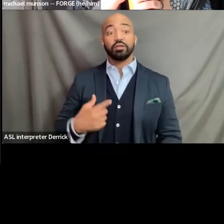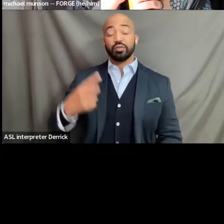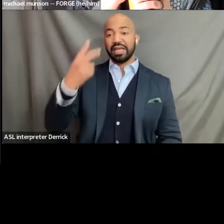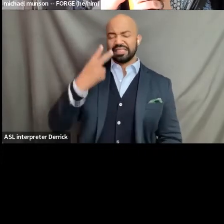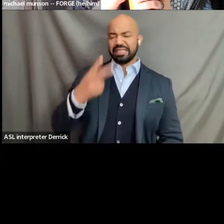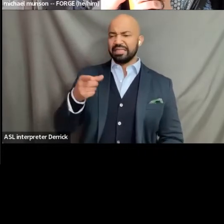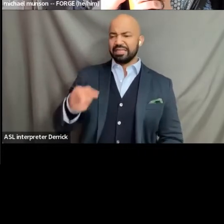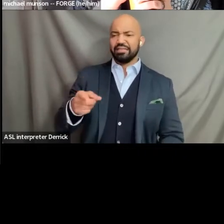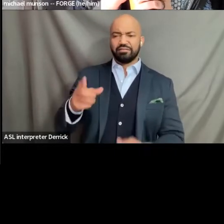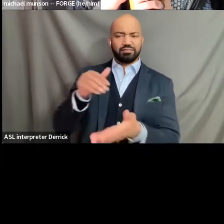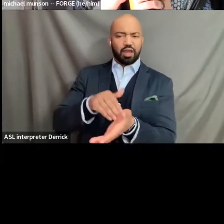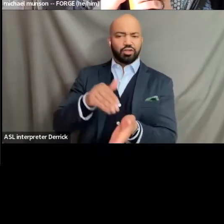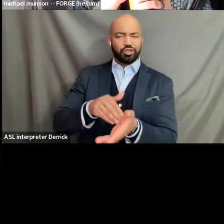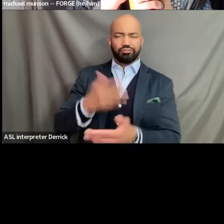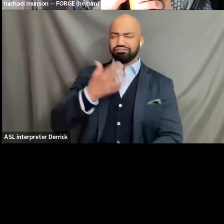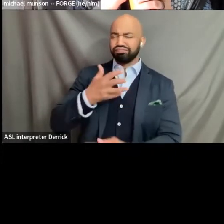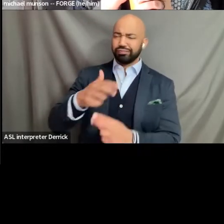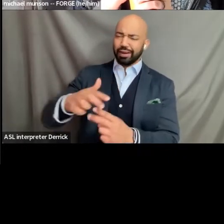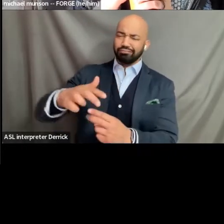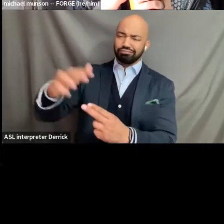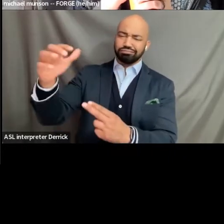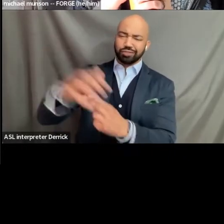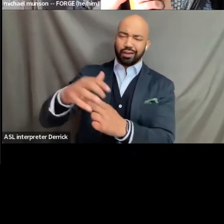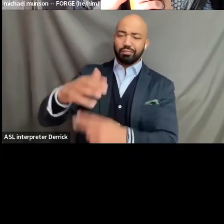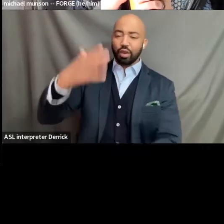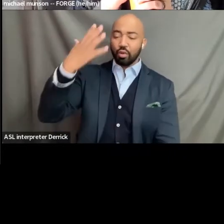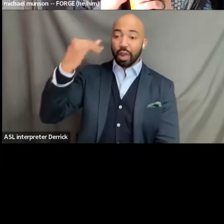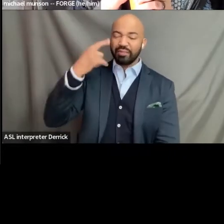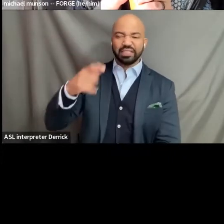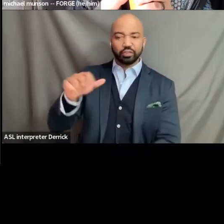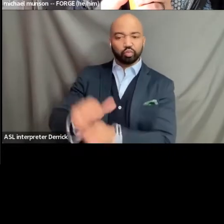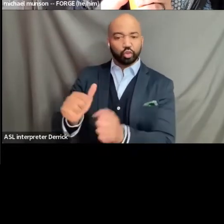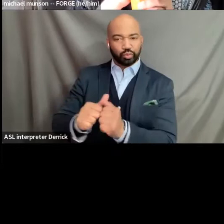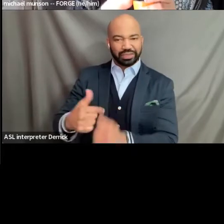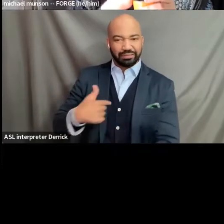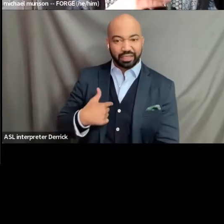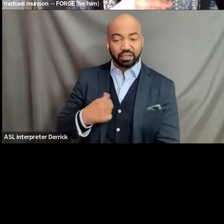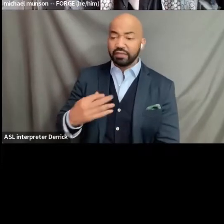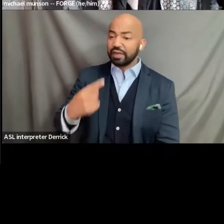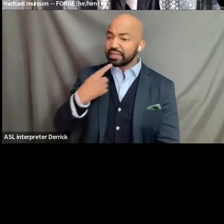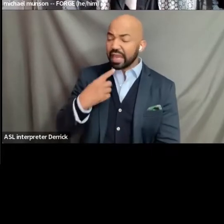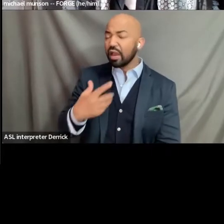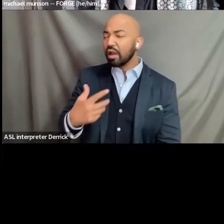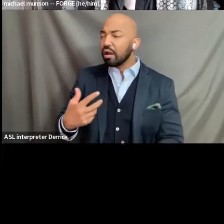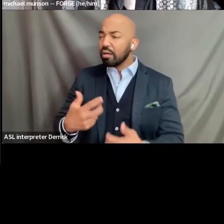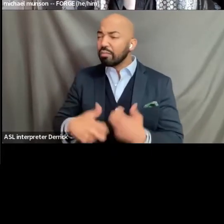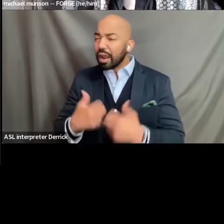because she works with me. If I say that there's this or that that needs to be addressed,